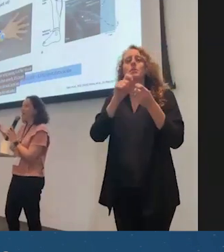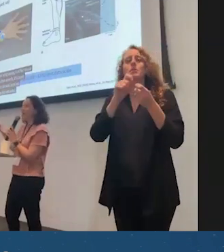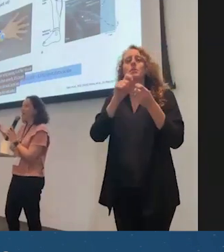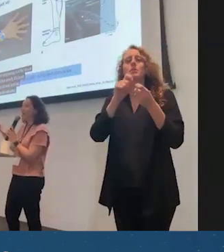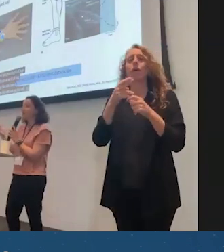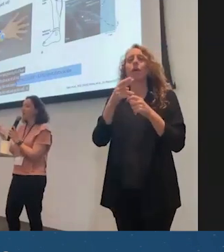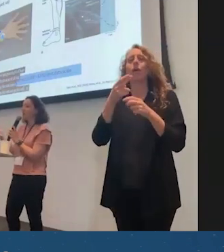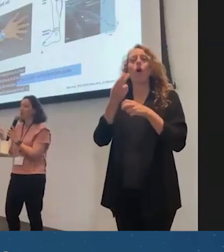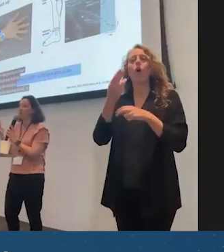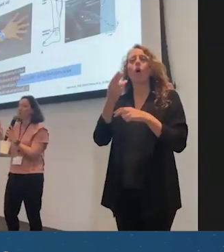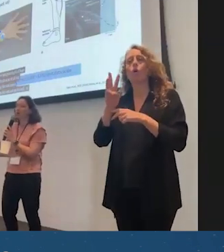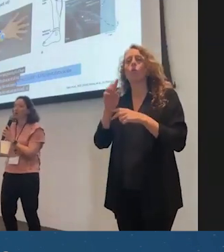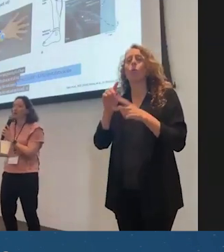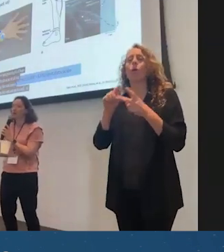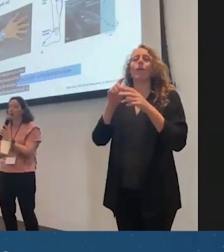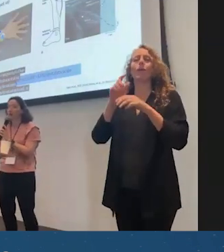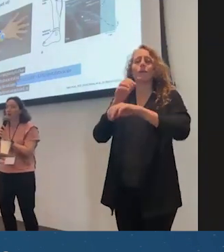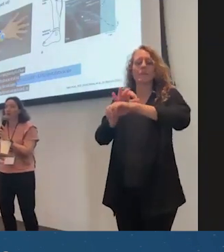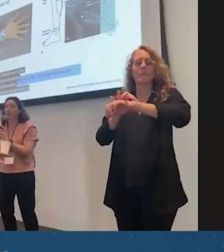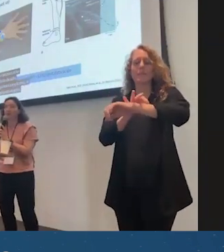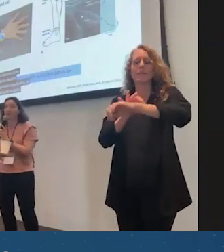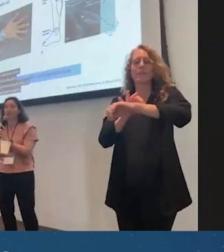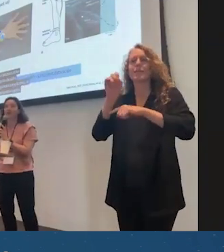and bespoke model or algorithm development that